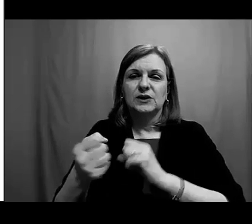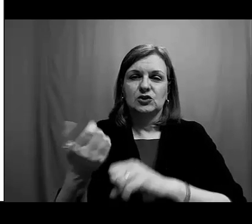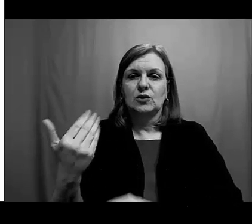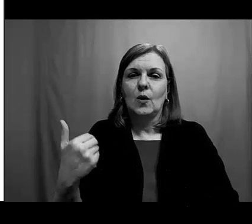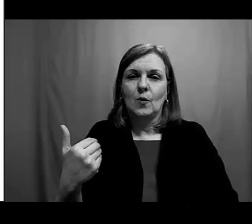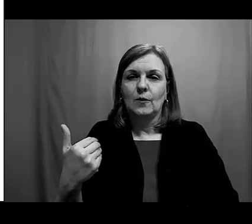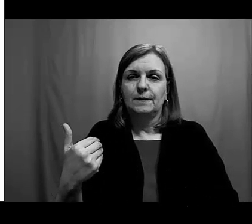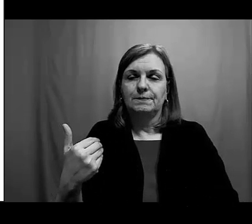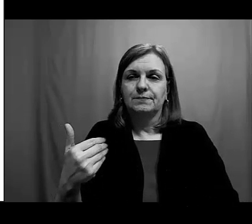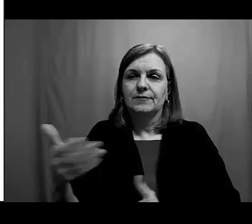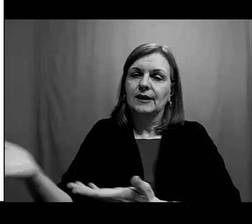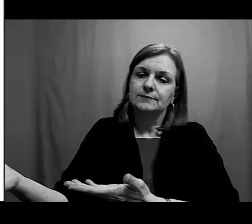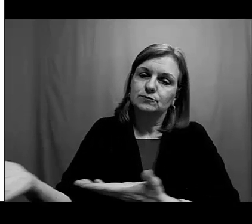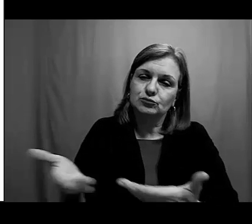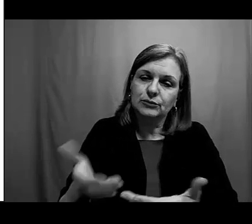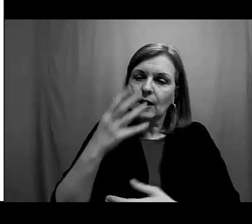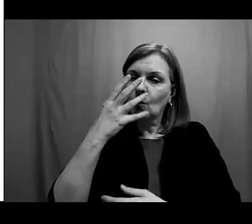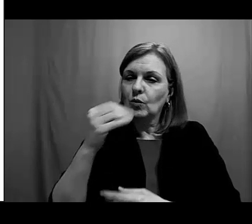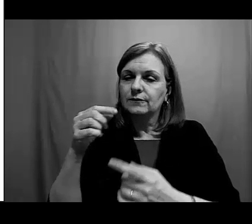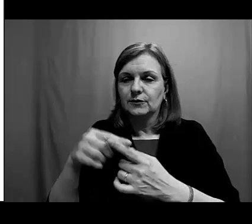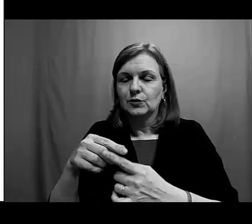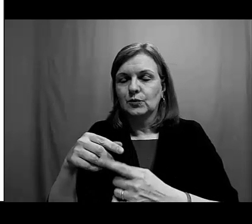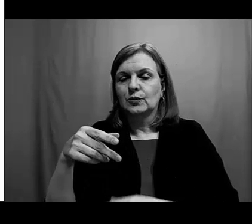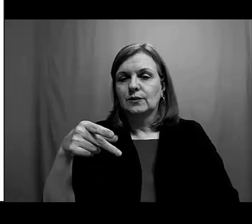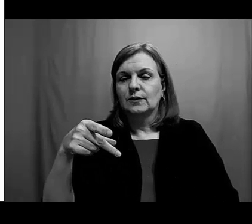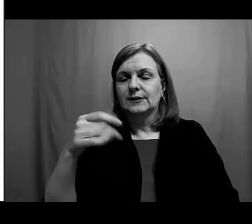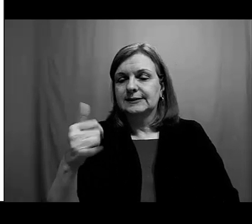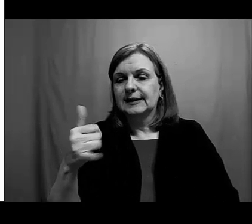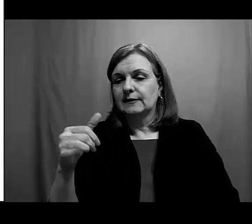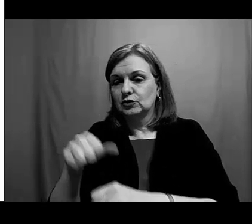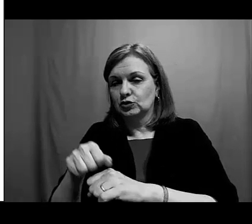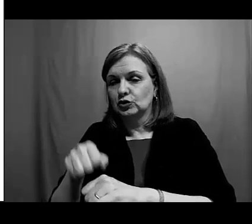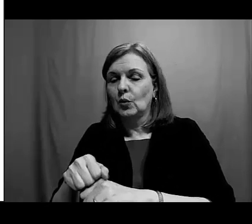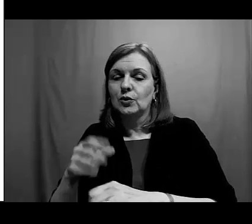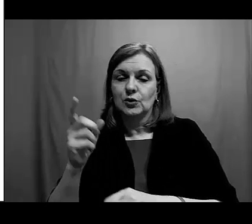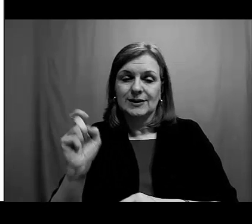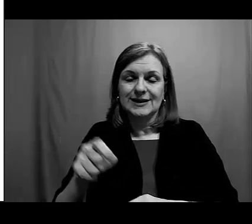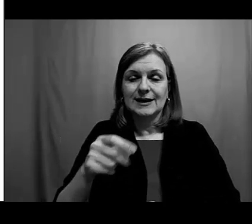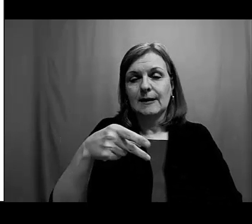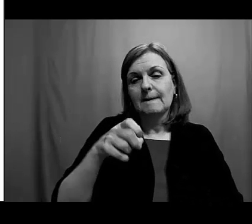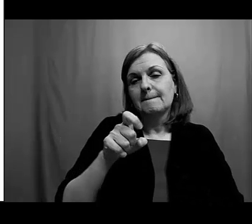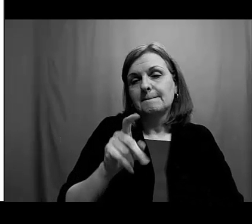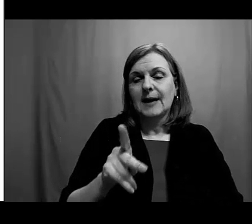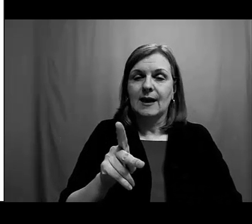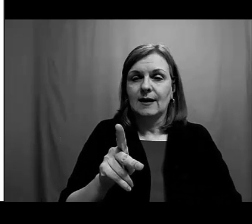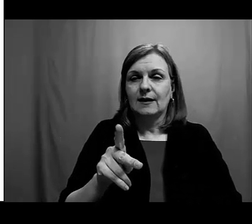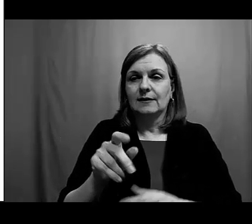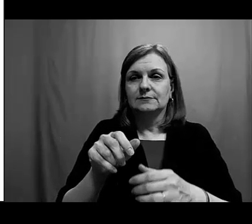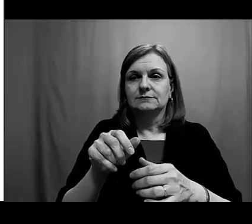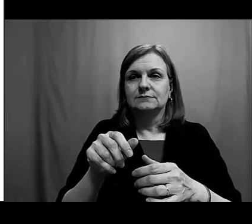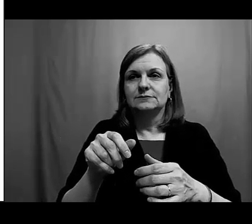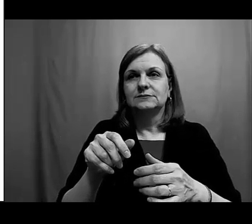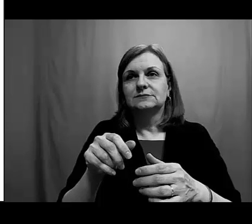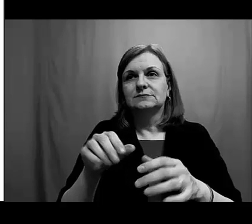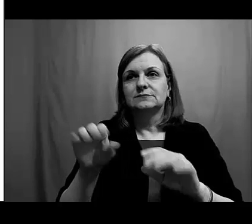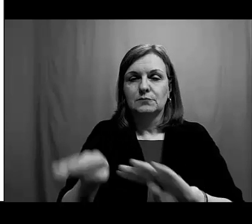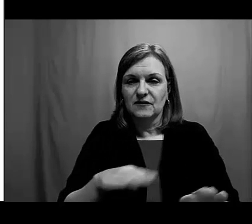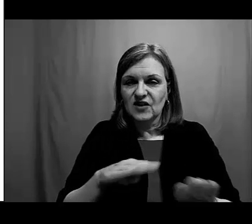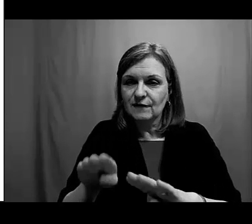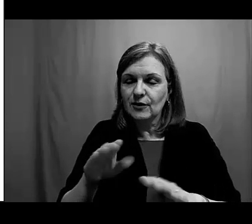and this reintroduction meant that we still had to have pack mentality. We still had to have spaces for these organisms to roam